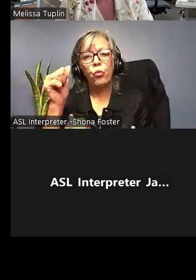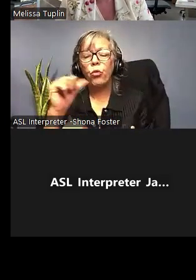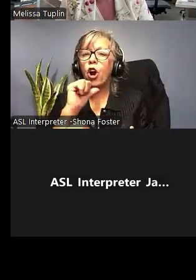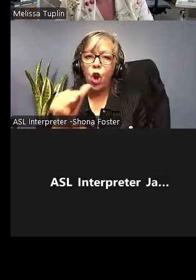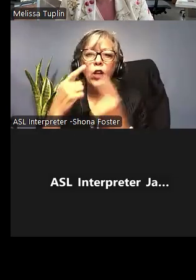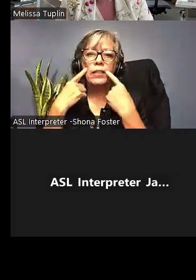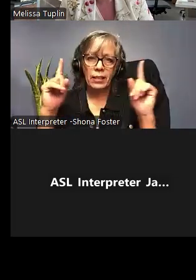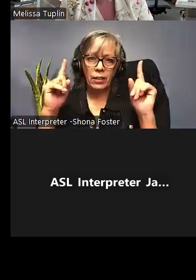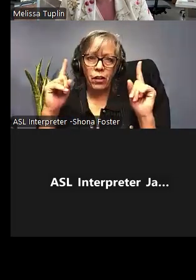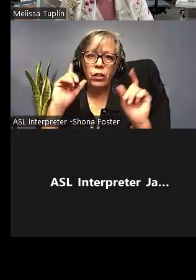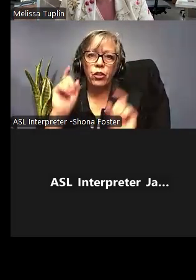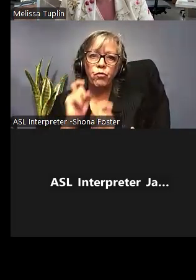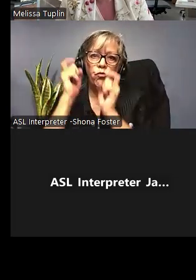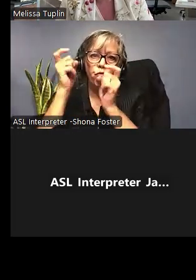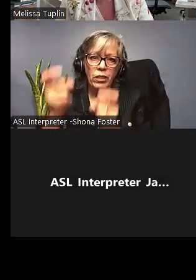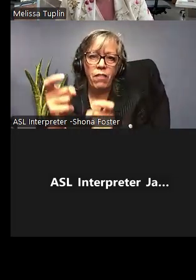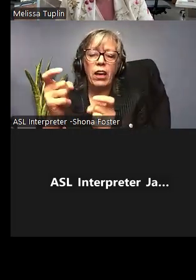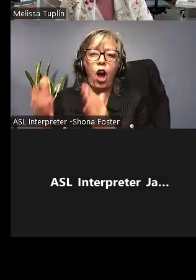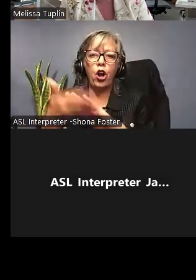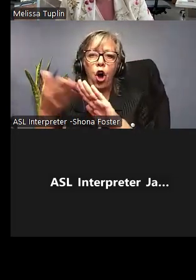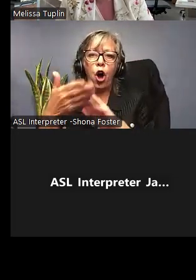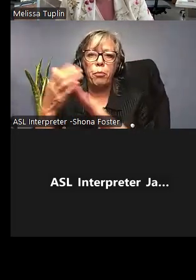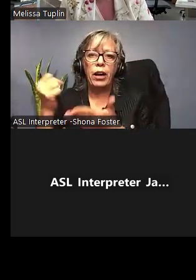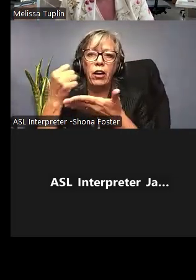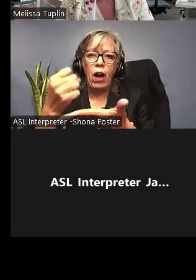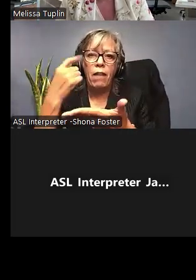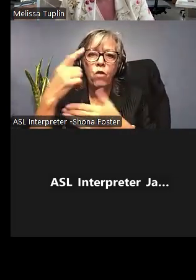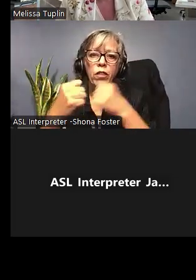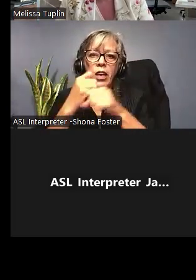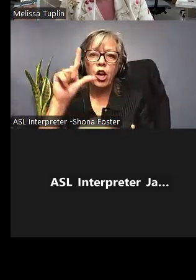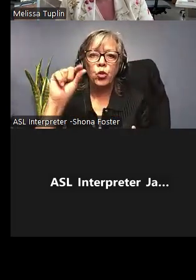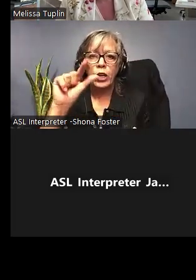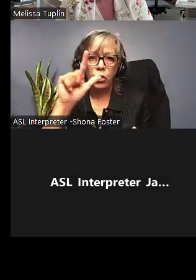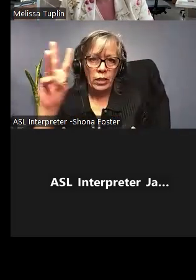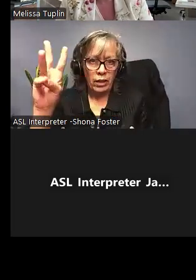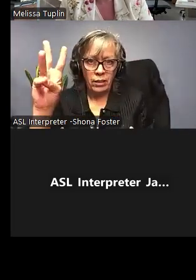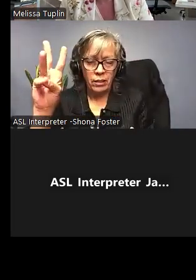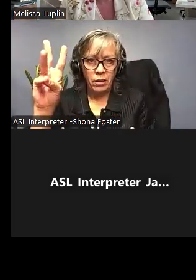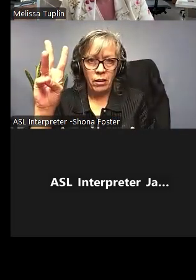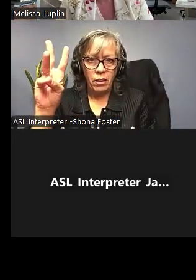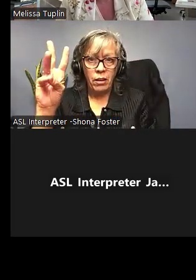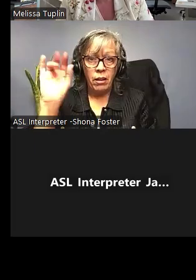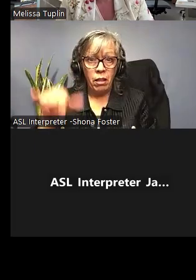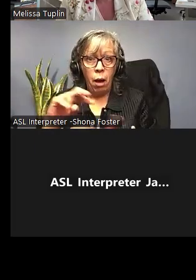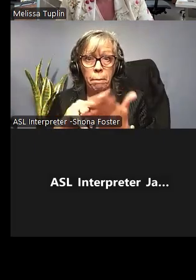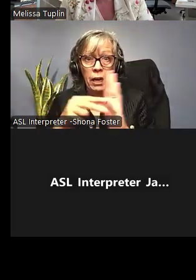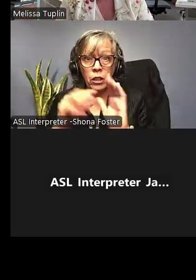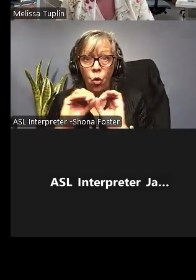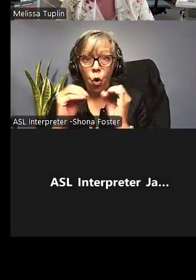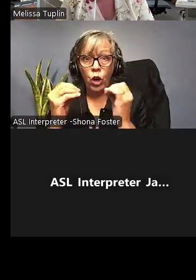an operating grant for the 2026 year. This does not mean that organizations scoring above